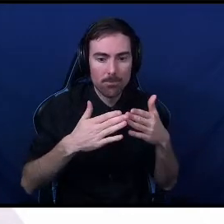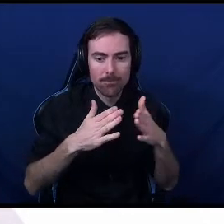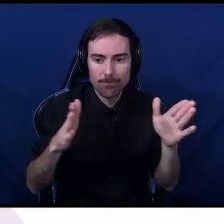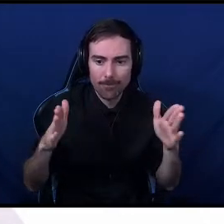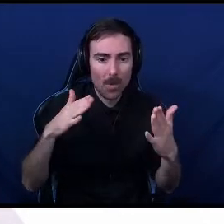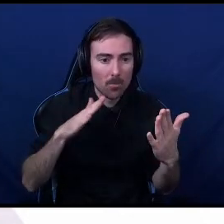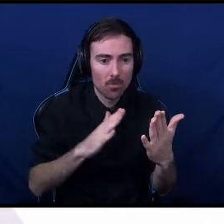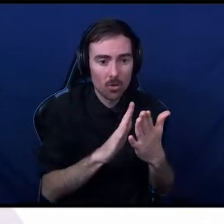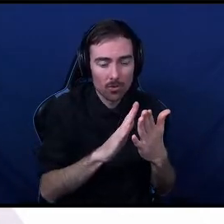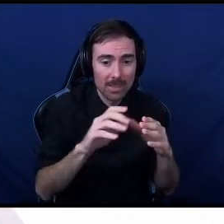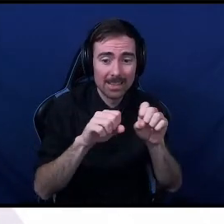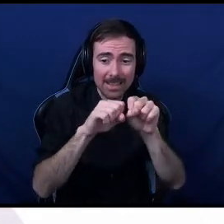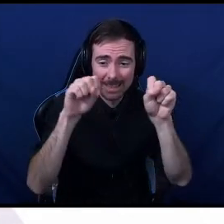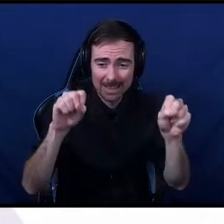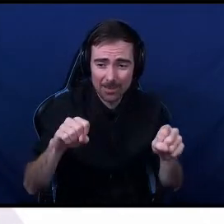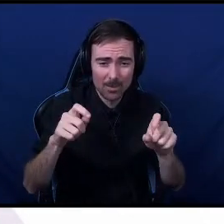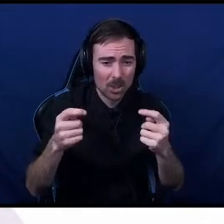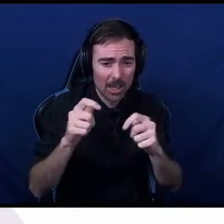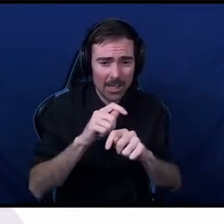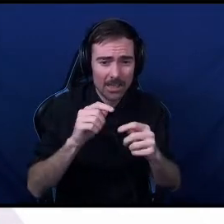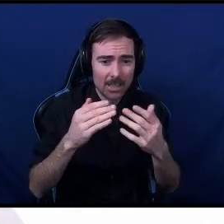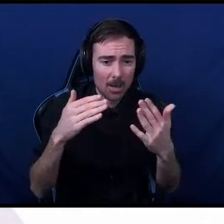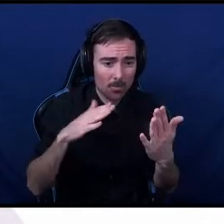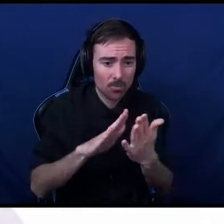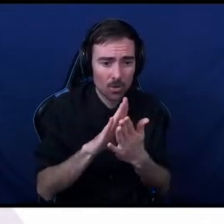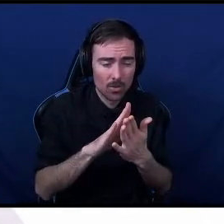week, he was put 10% of our wage into the into into this huge